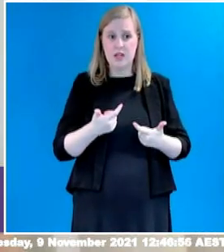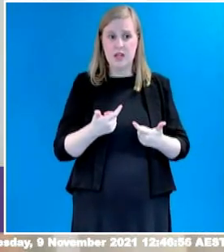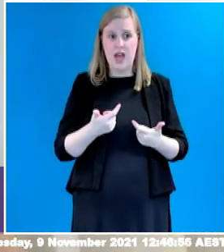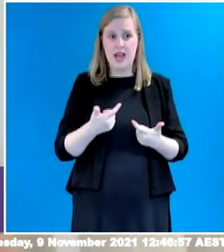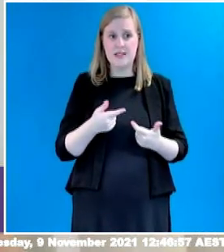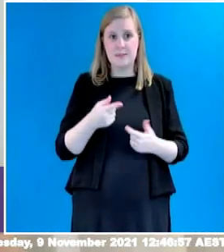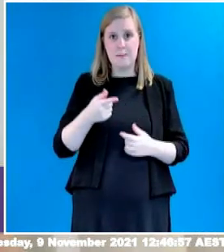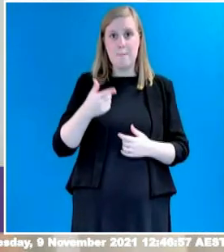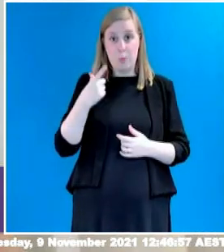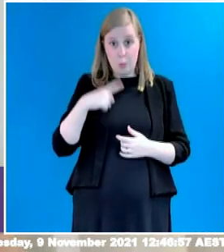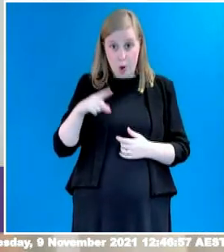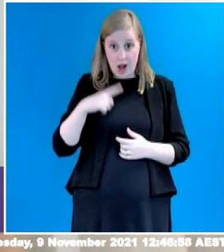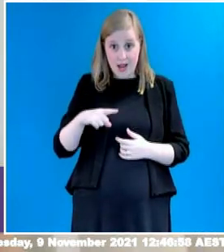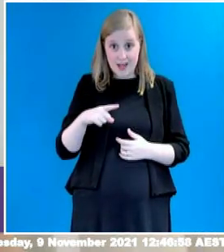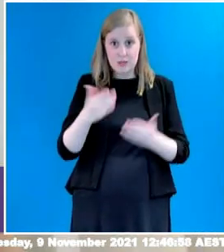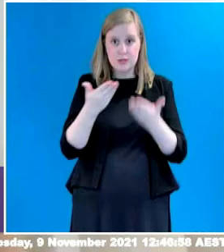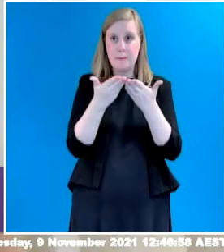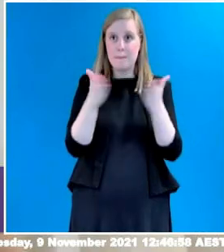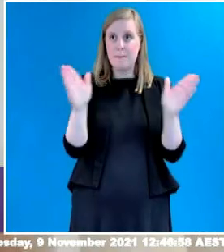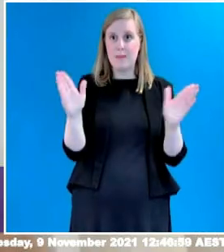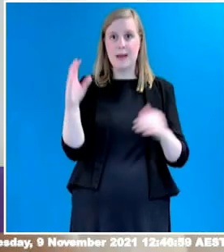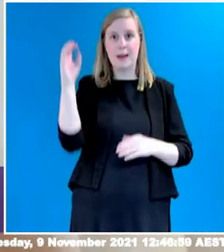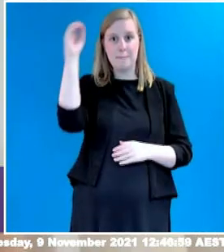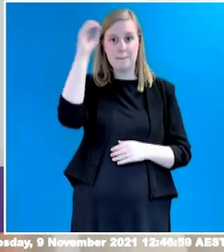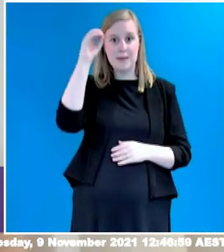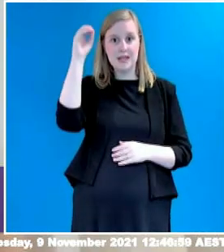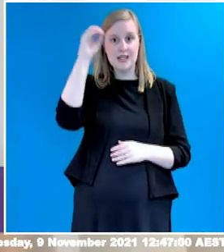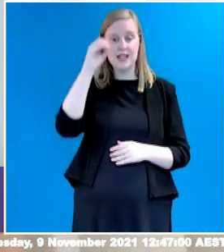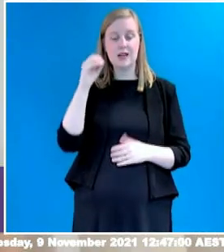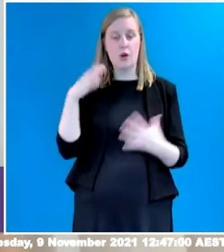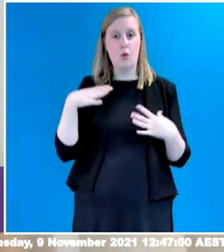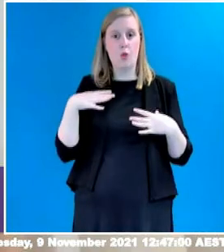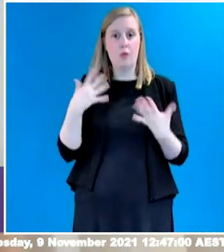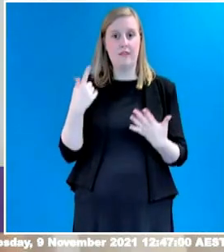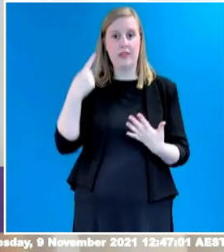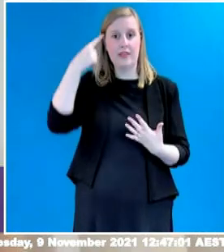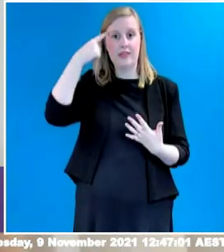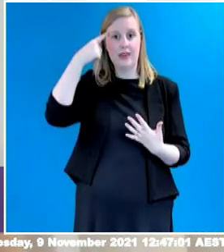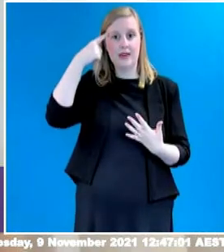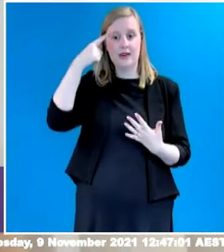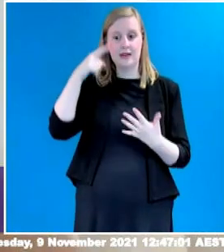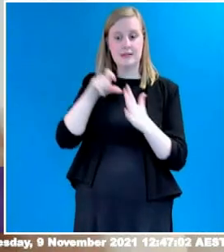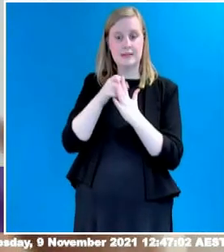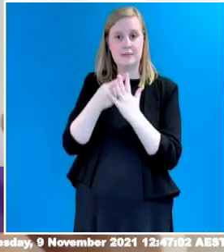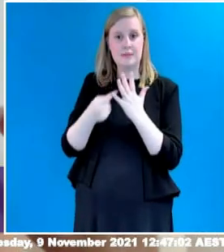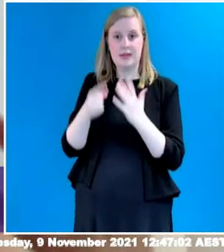in the place they are in. We have people who have talked about being appointed to boards as the token